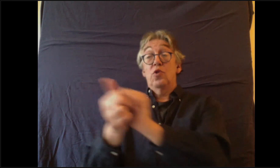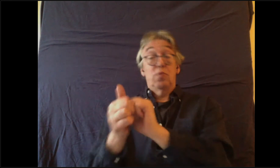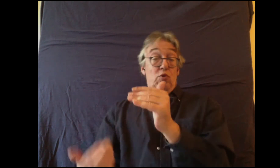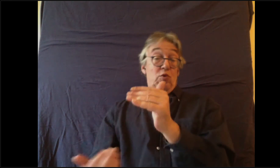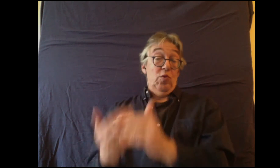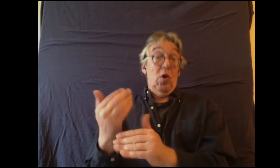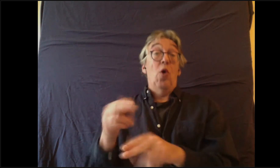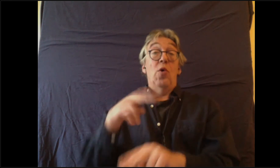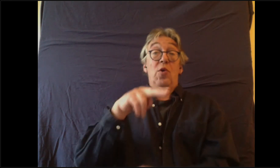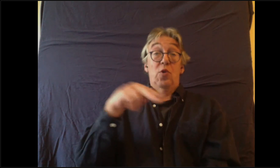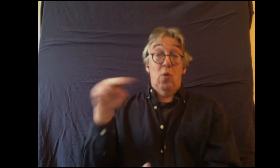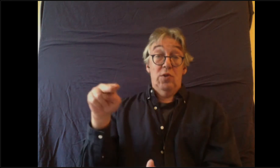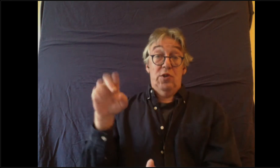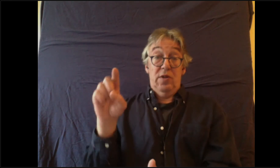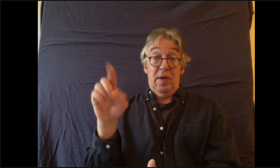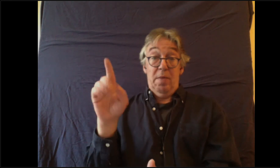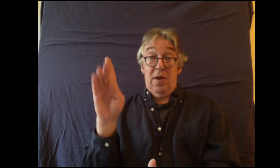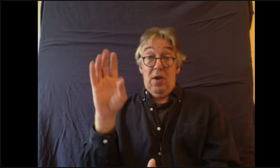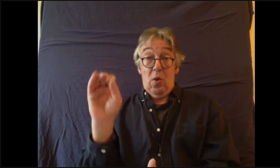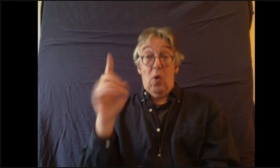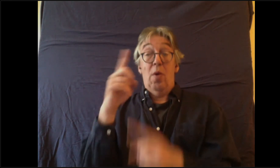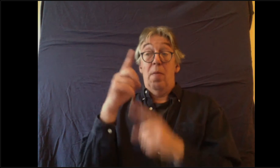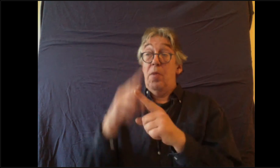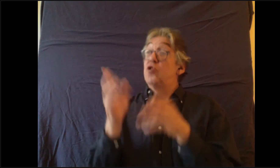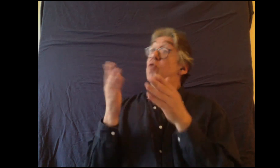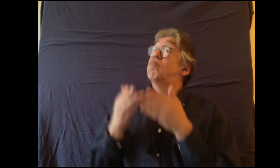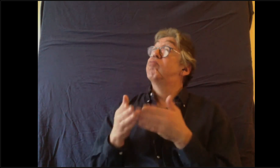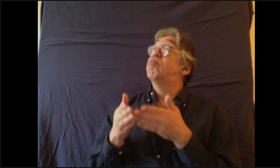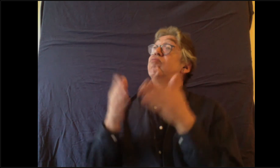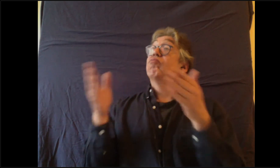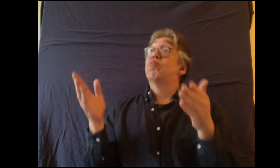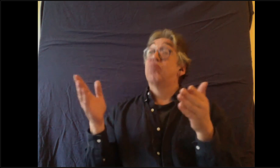and mainstream organization in a way that has never been done before.